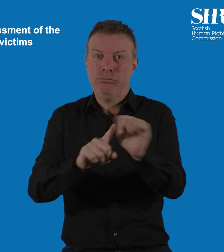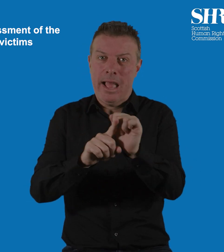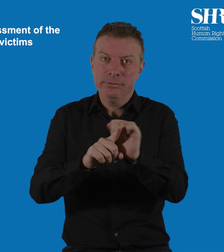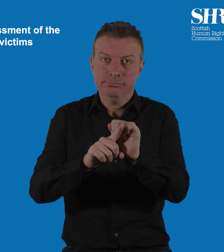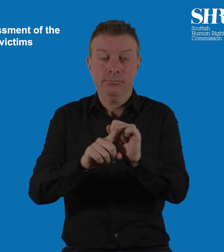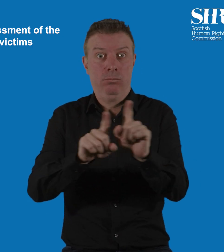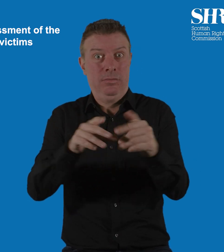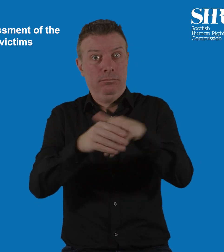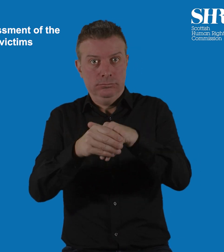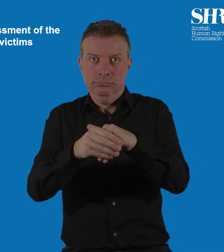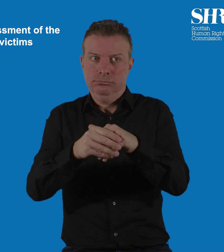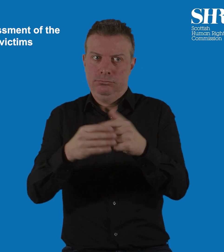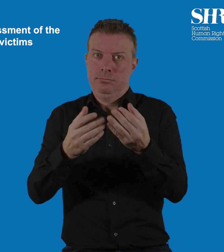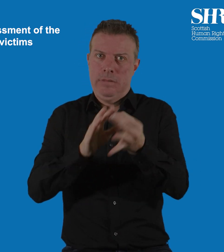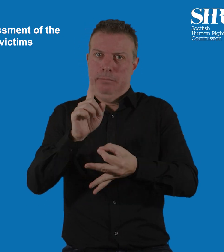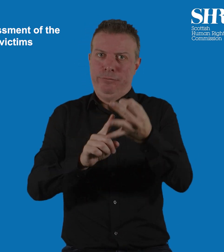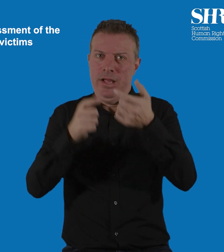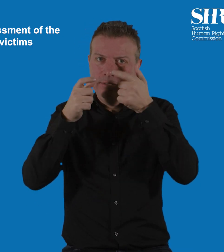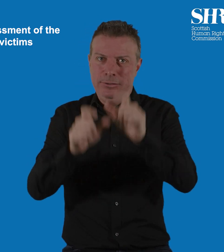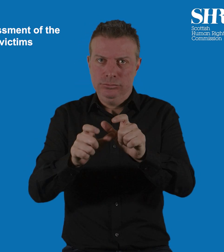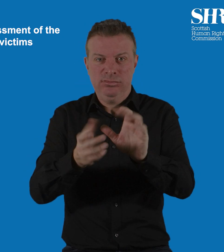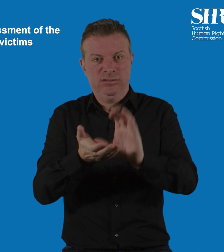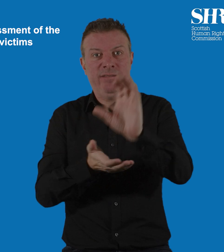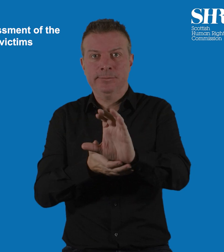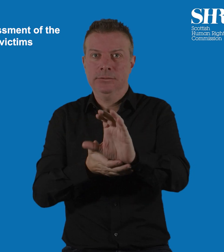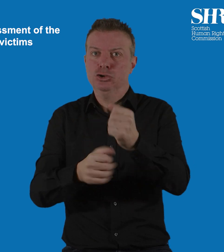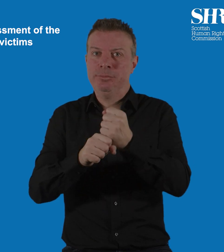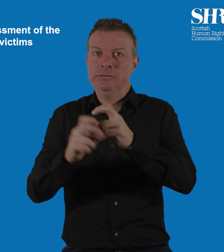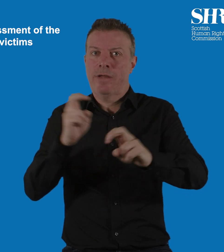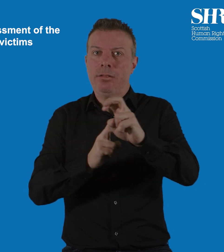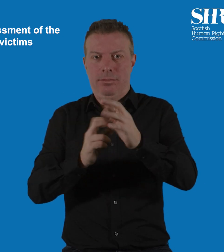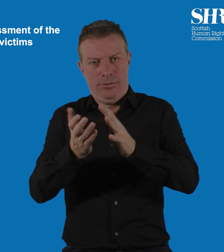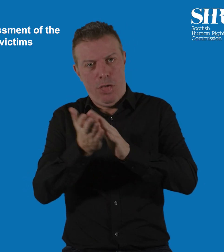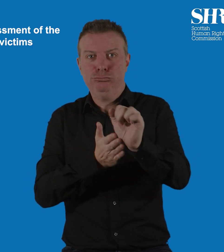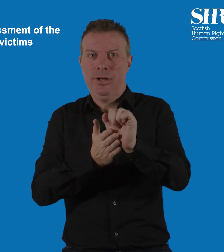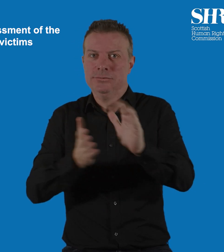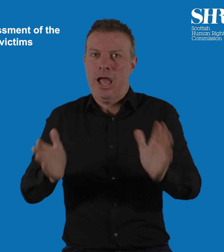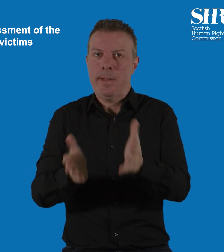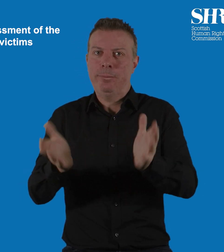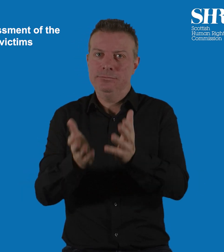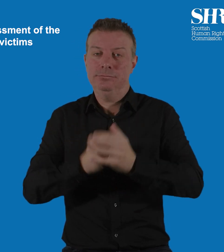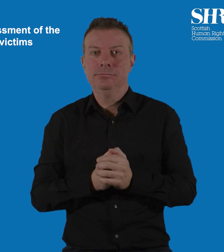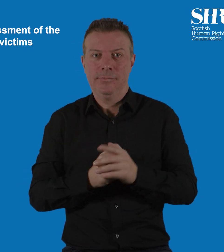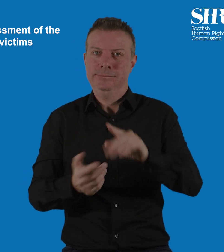• Rehabilitation, including improved accommodation and investment in Gypsy Traveller culture and empowerment.